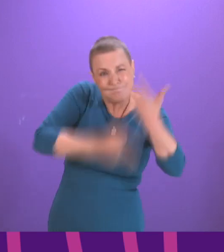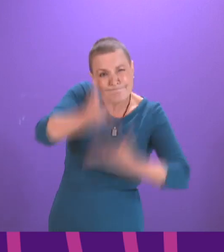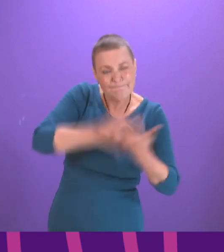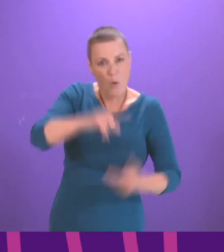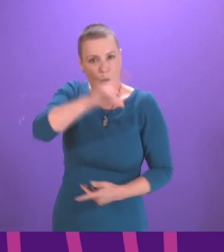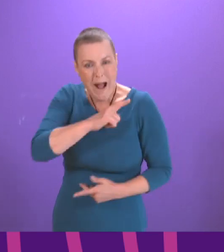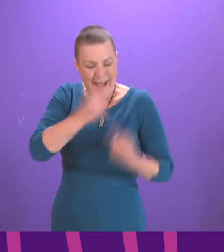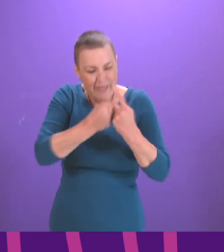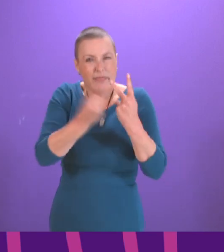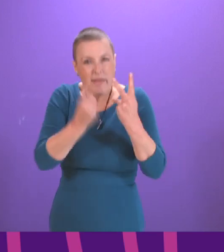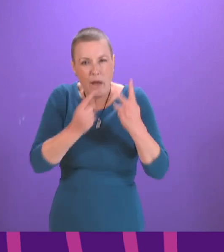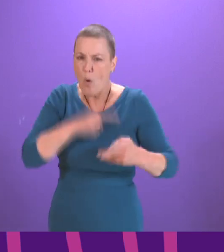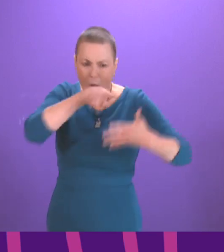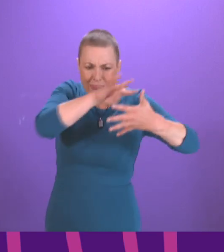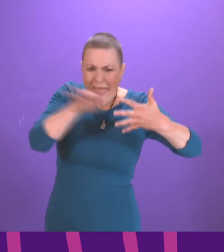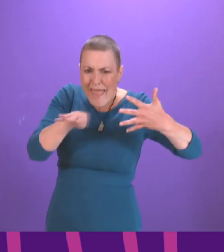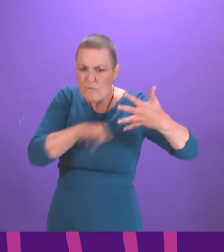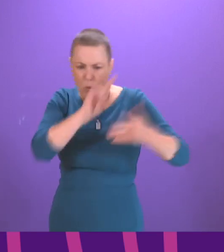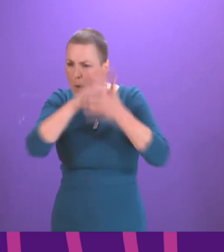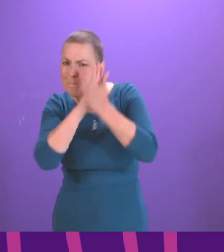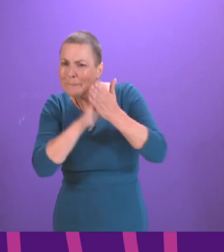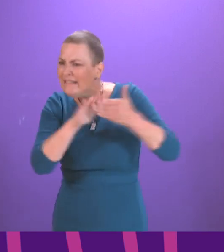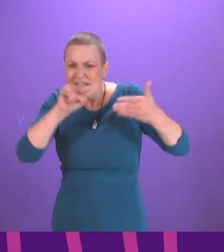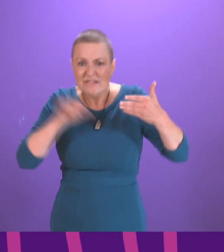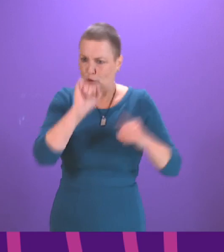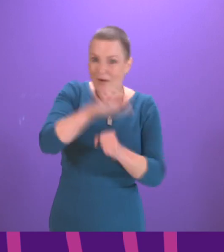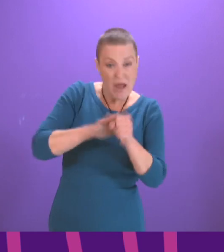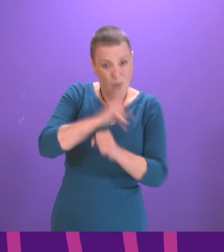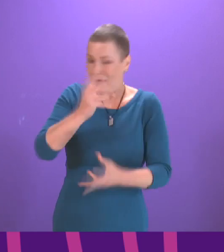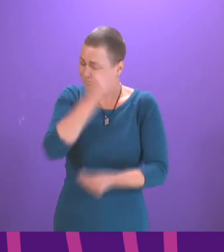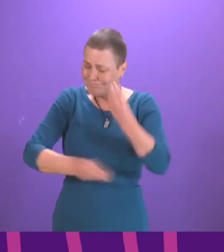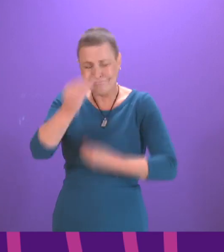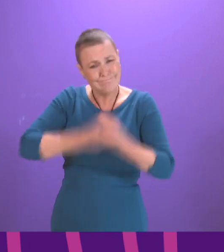your own area is in and what restrictions that entails for the area where you live.